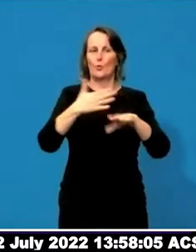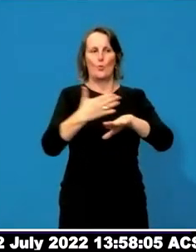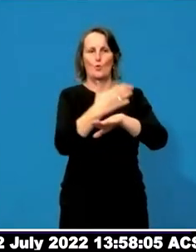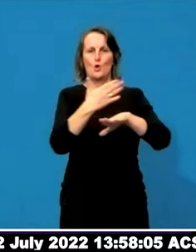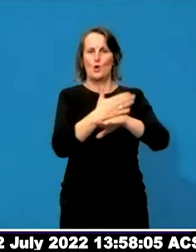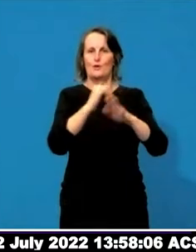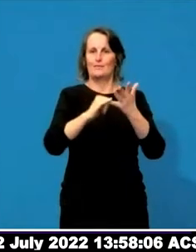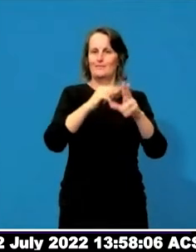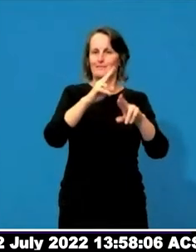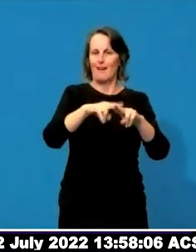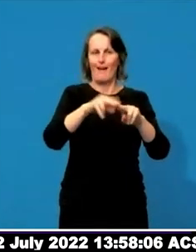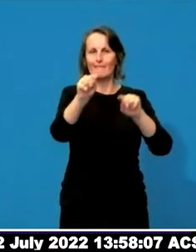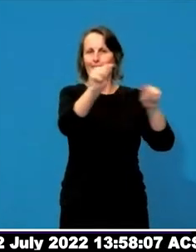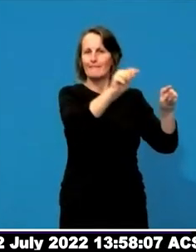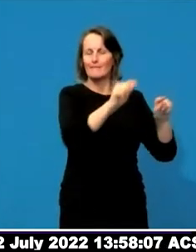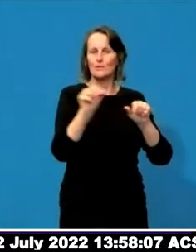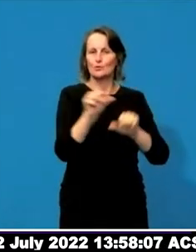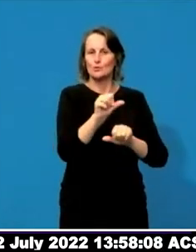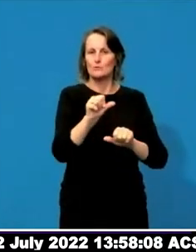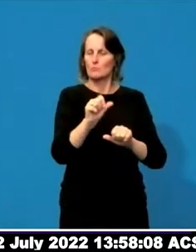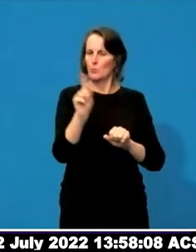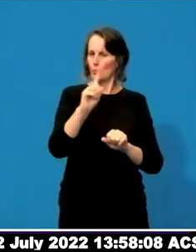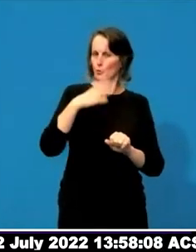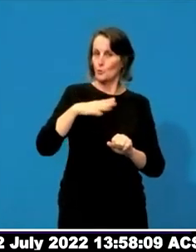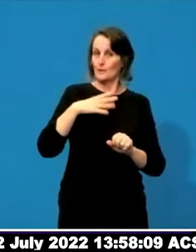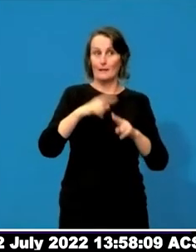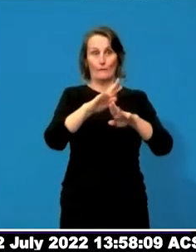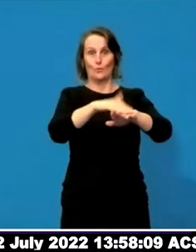to build a local workforce on NPY Lands? MS McRAE: Yeah.